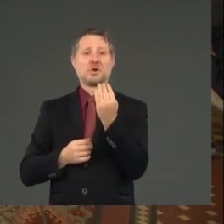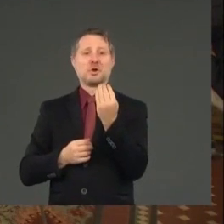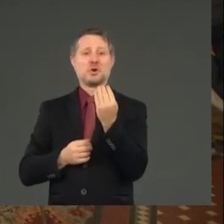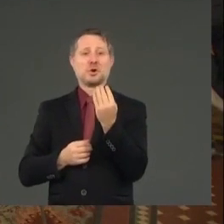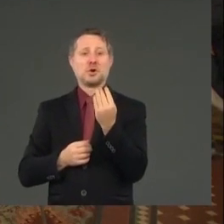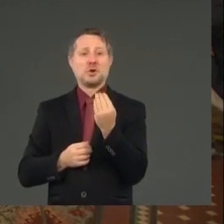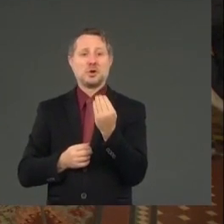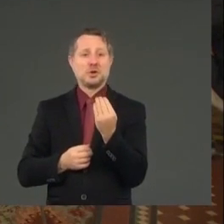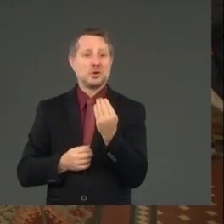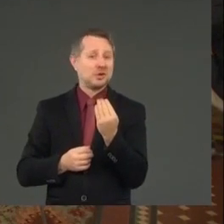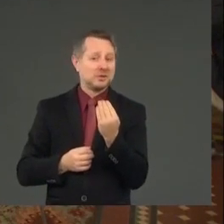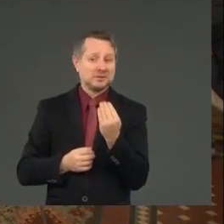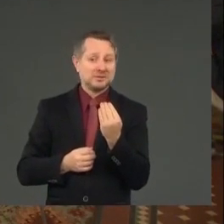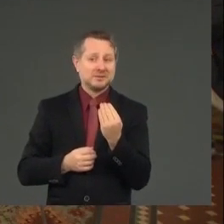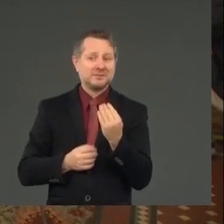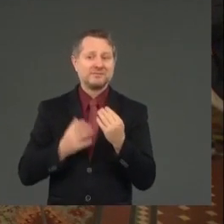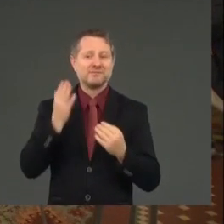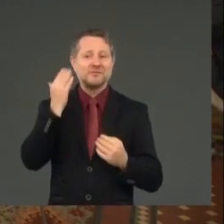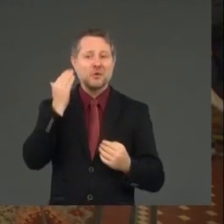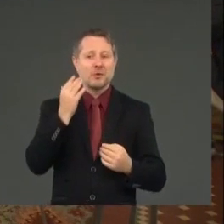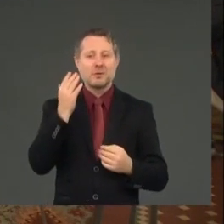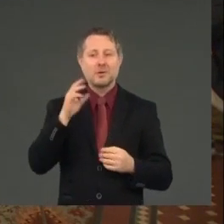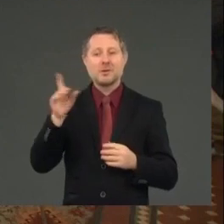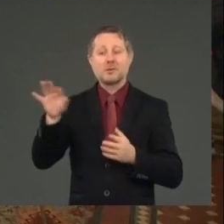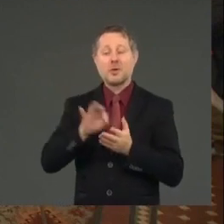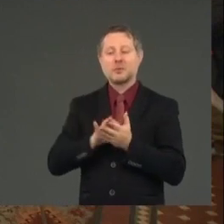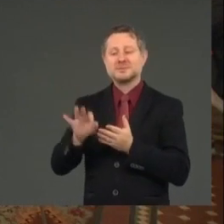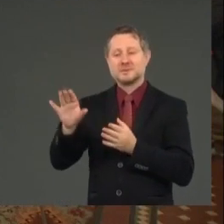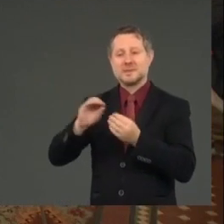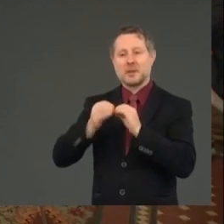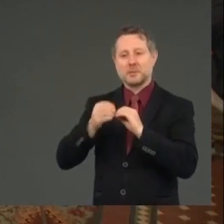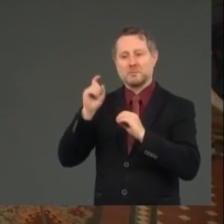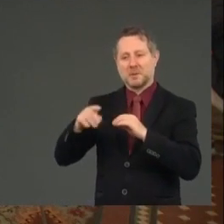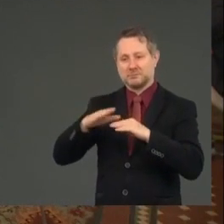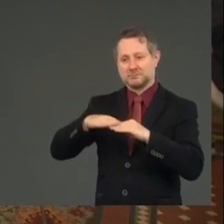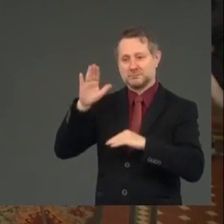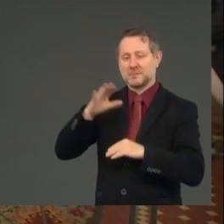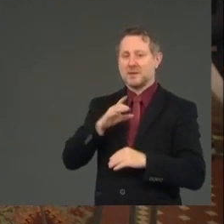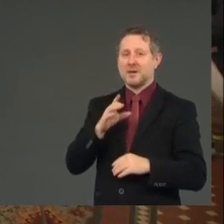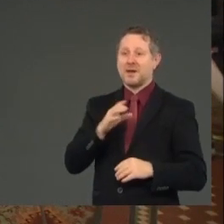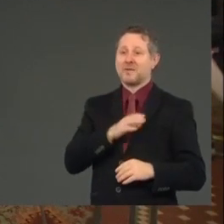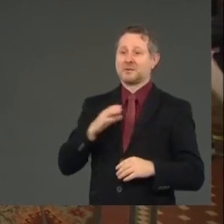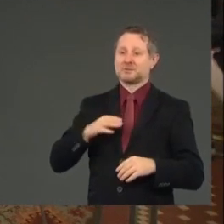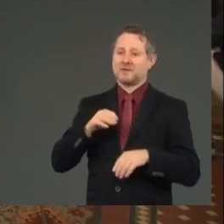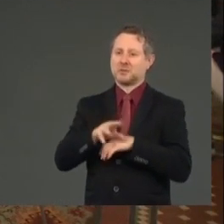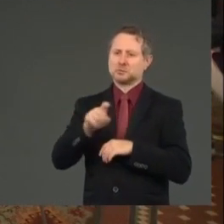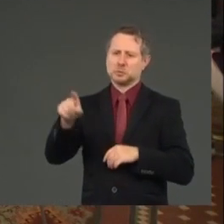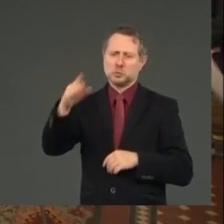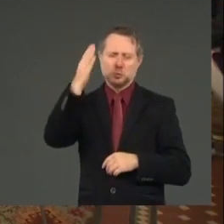CAN YOU GIVE ANY CONSIDERATION TO BUMP UP THE MAX NUMBER TO 14?